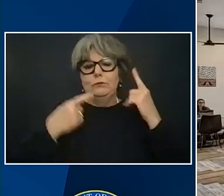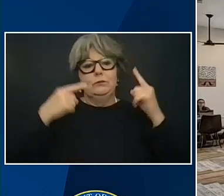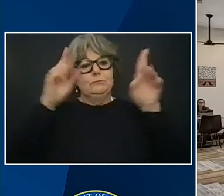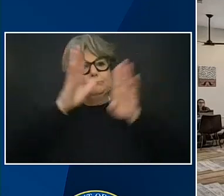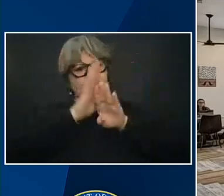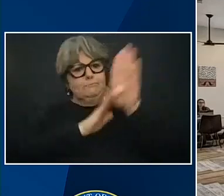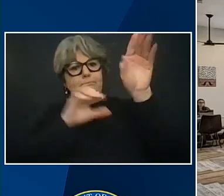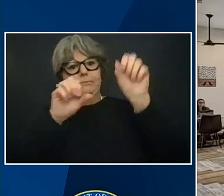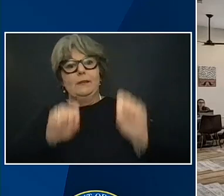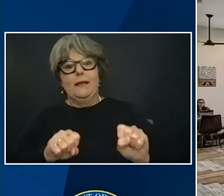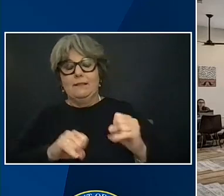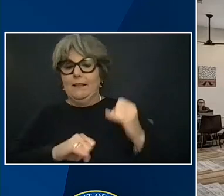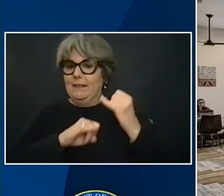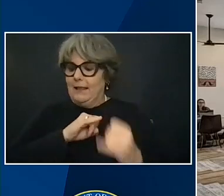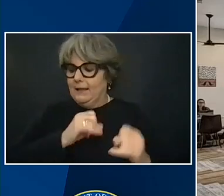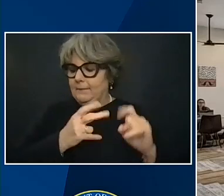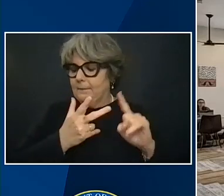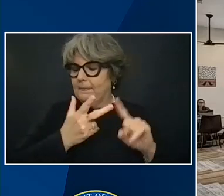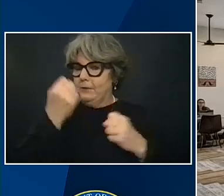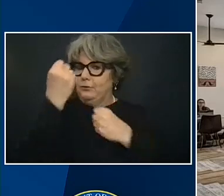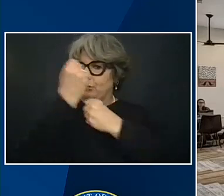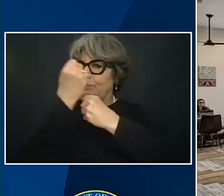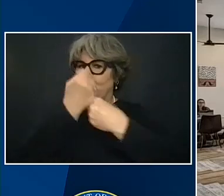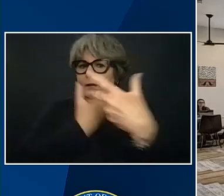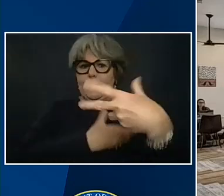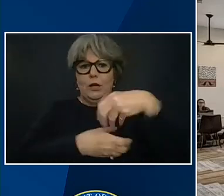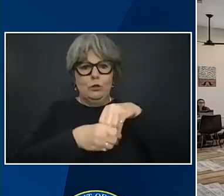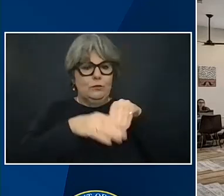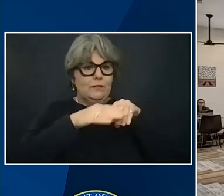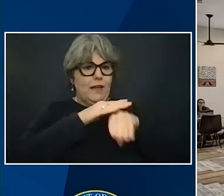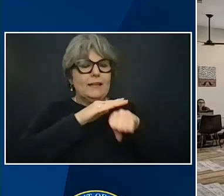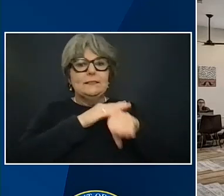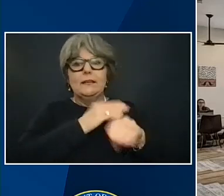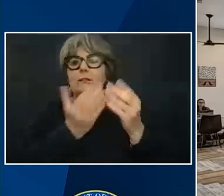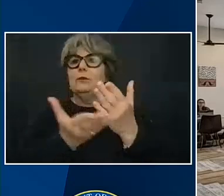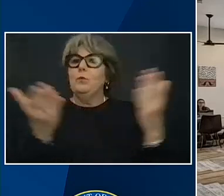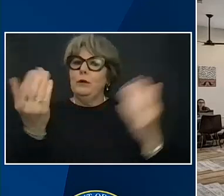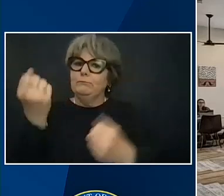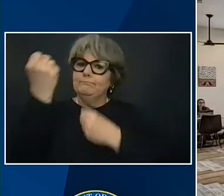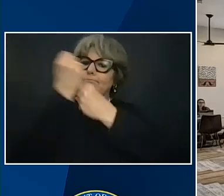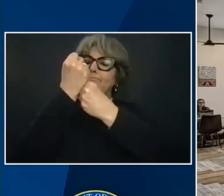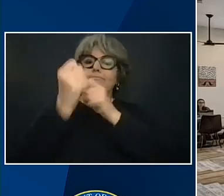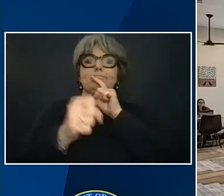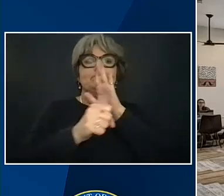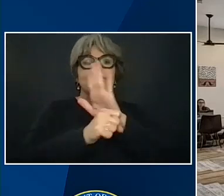Lastly, in supporting inclusive access, we affirm a commitment to build an inclusive